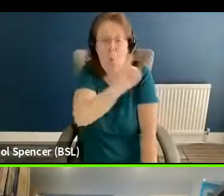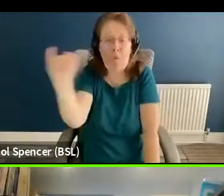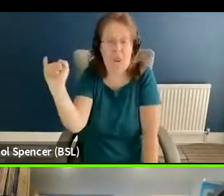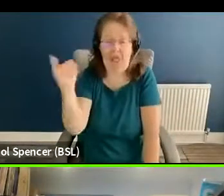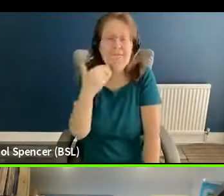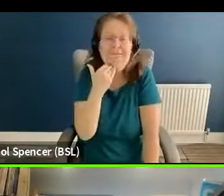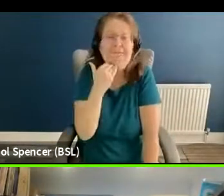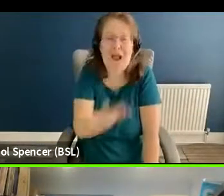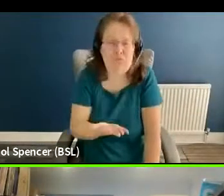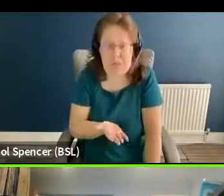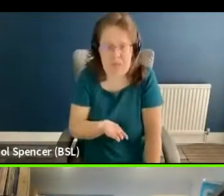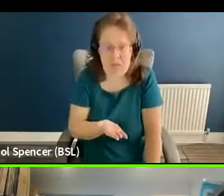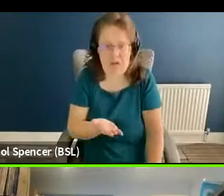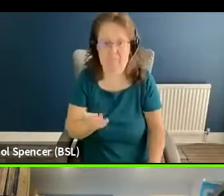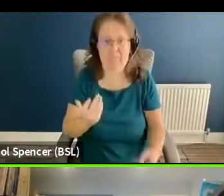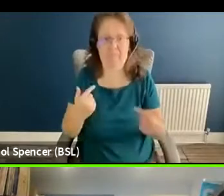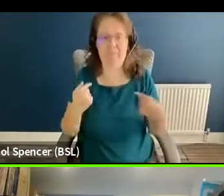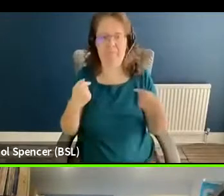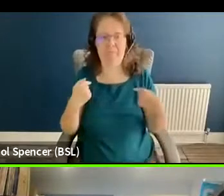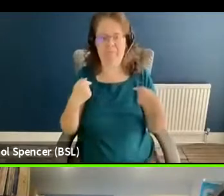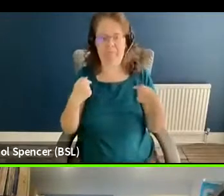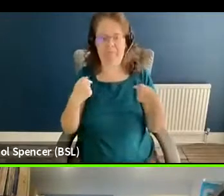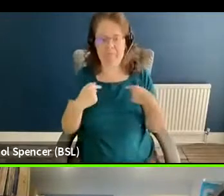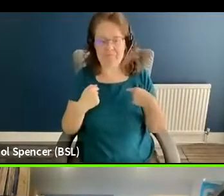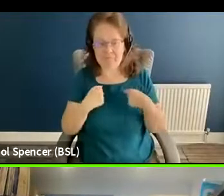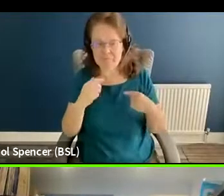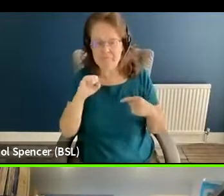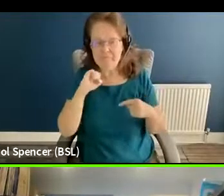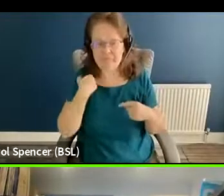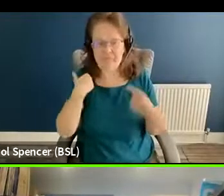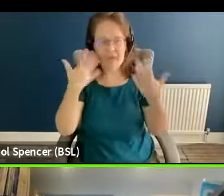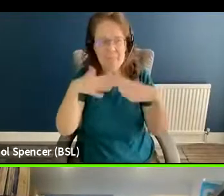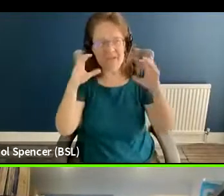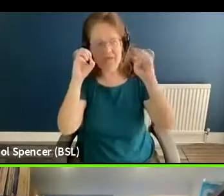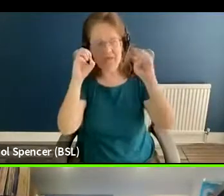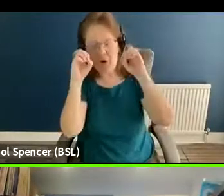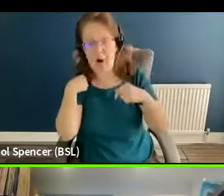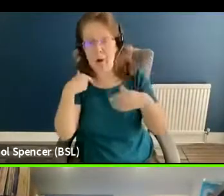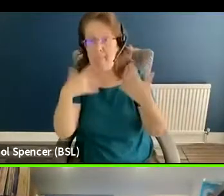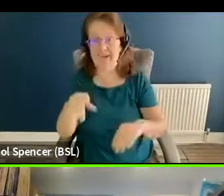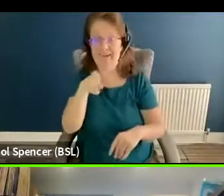I happened to coincidentally do a WCAG audit on a website that had one recently,